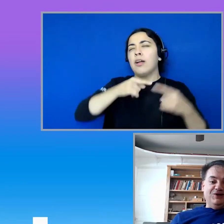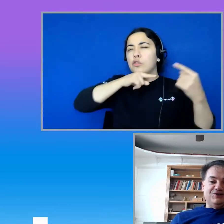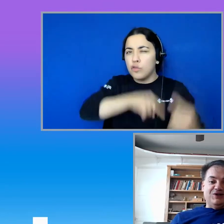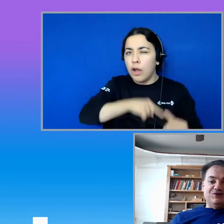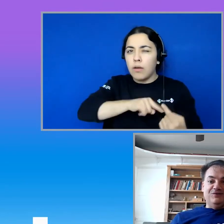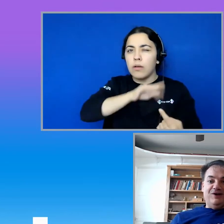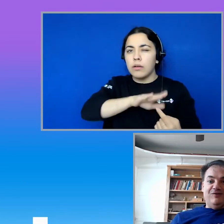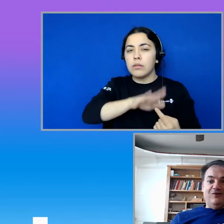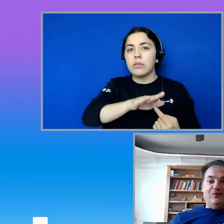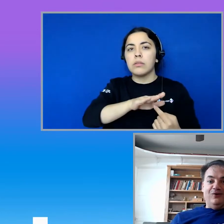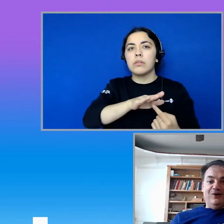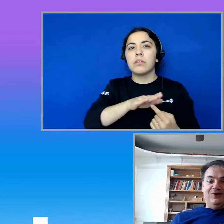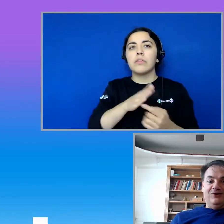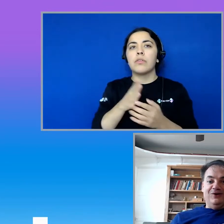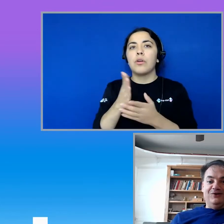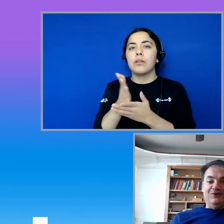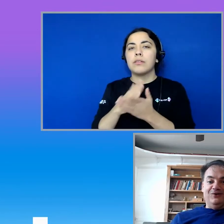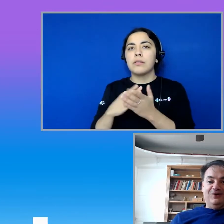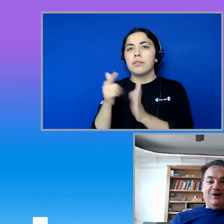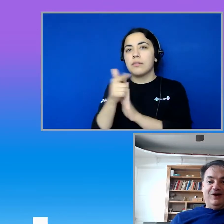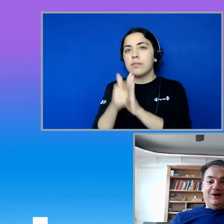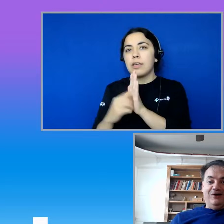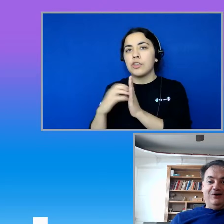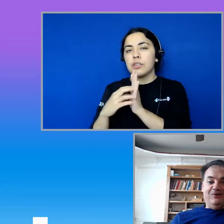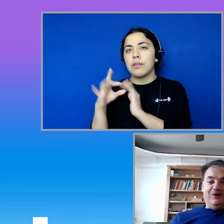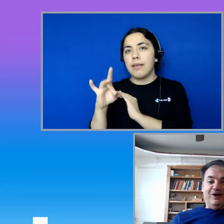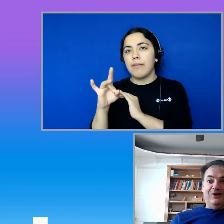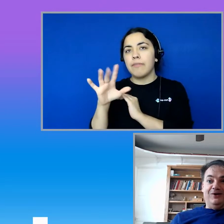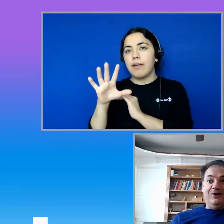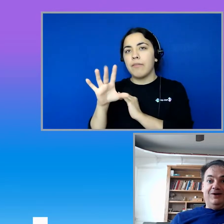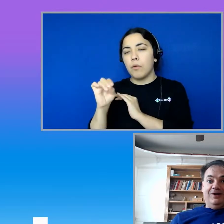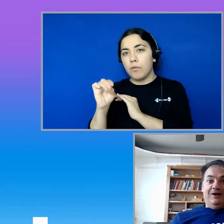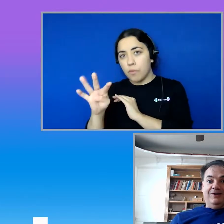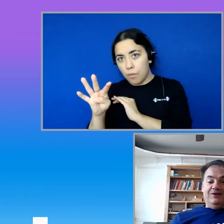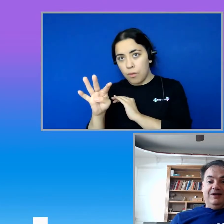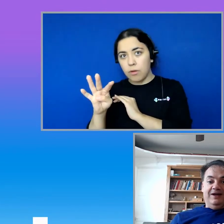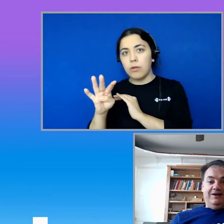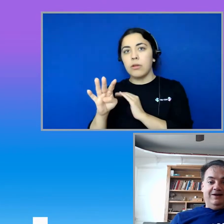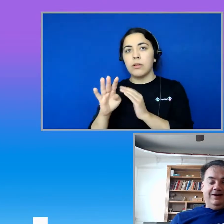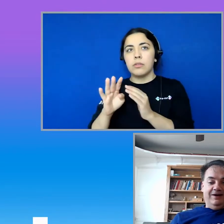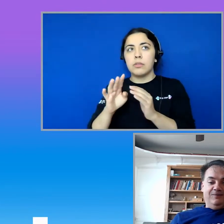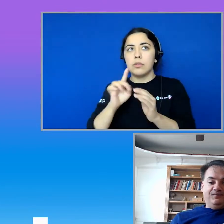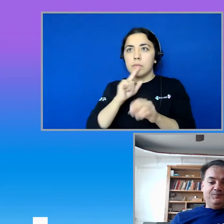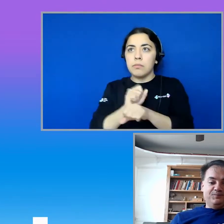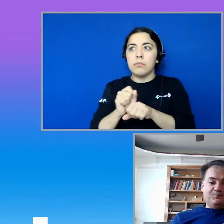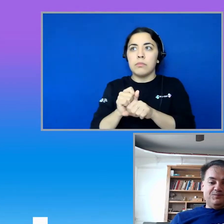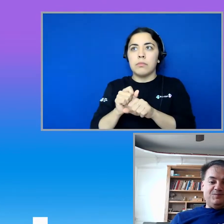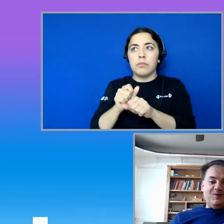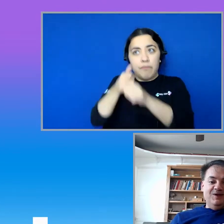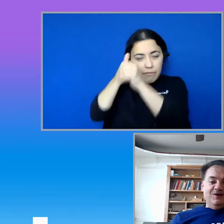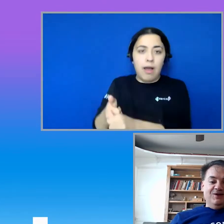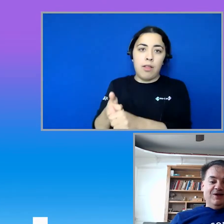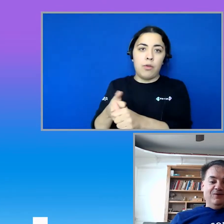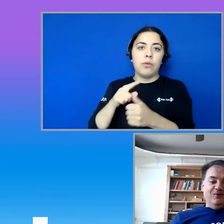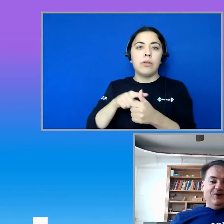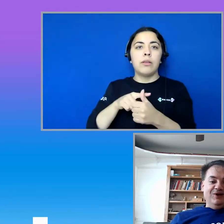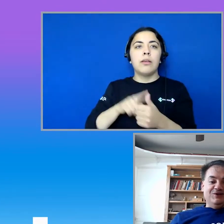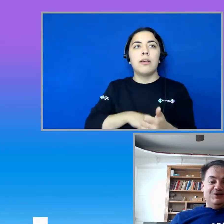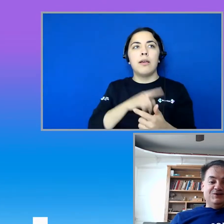to bring section 504 into a